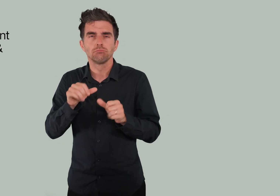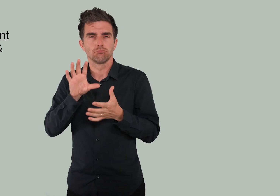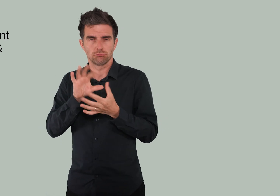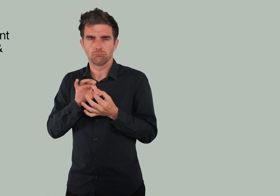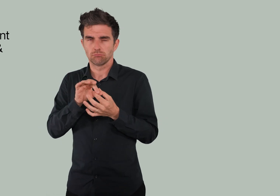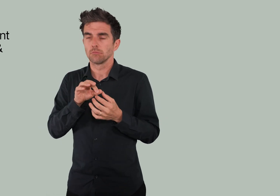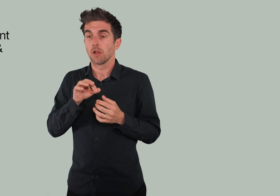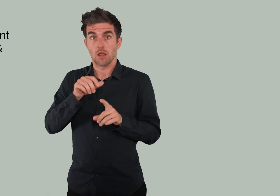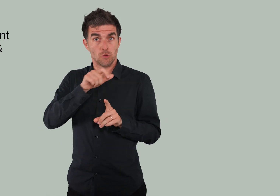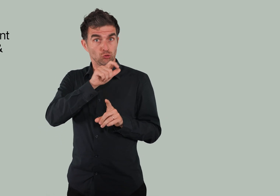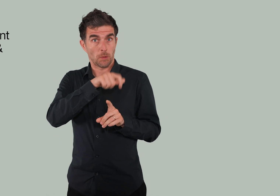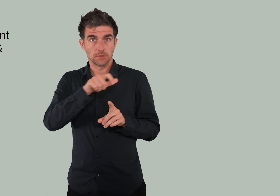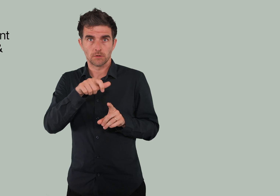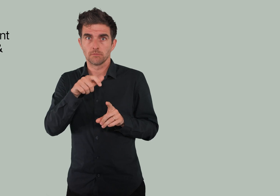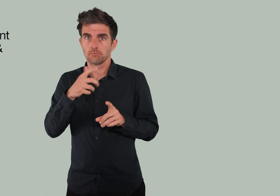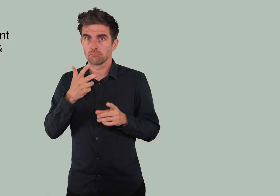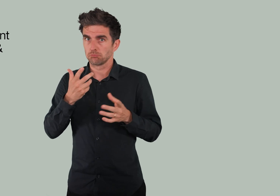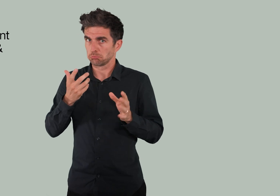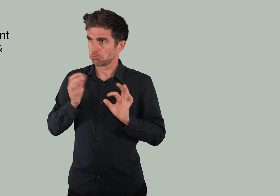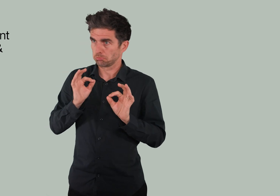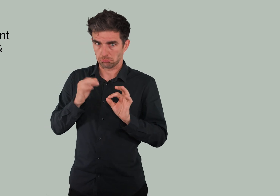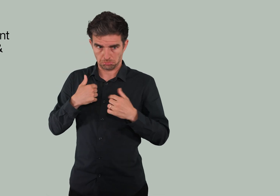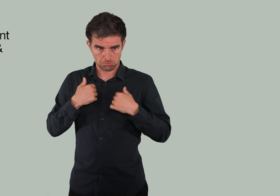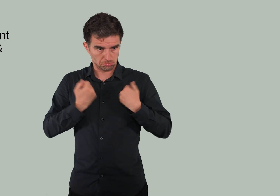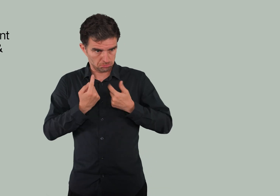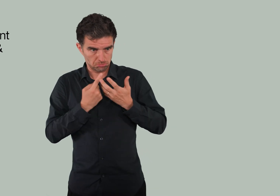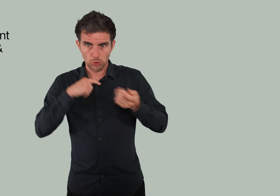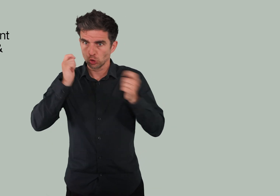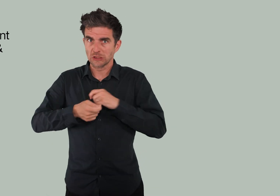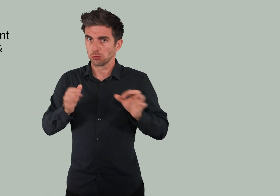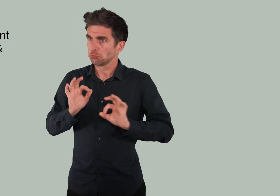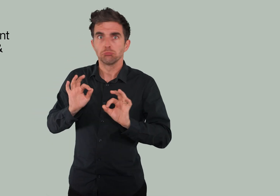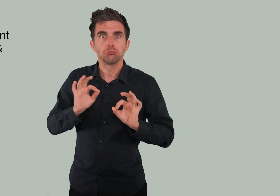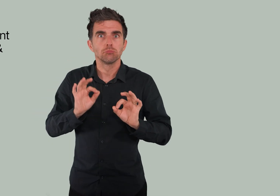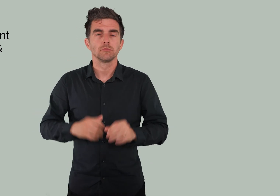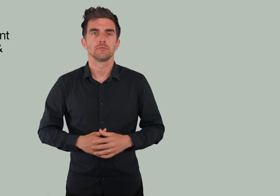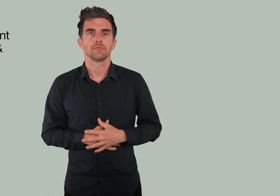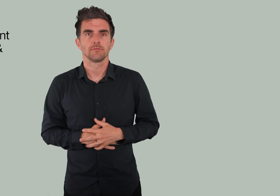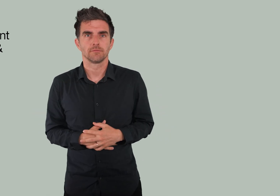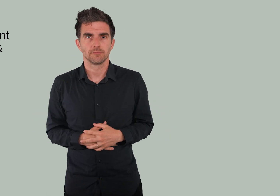particularly when customers have not experienced a change in their condition.